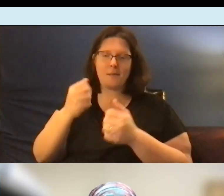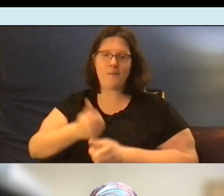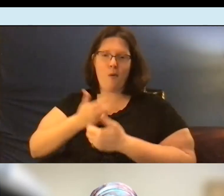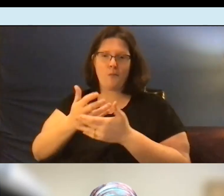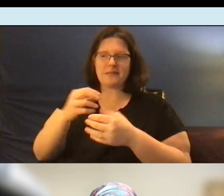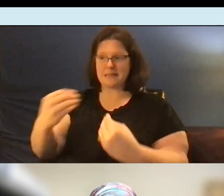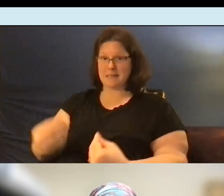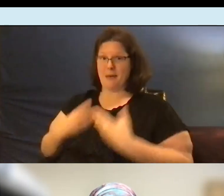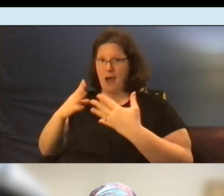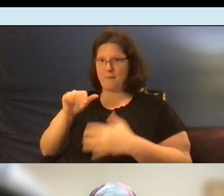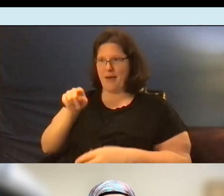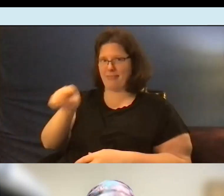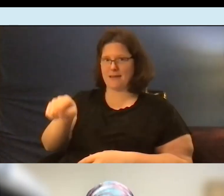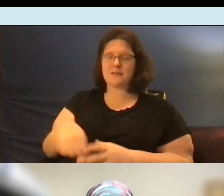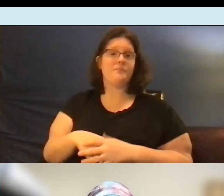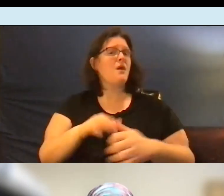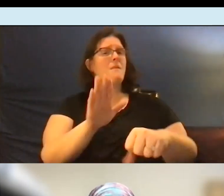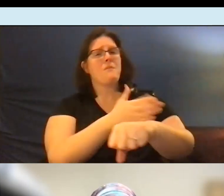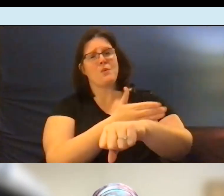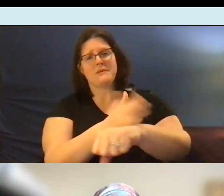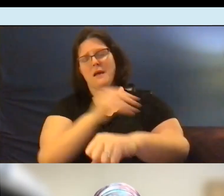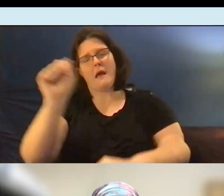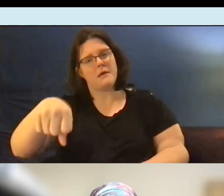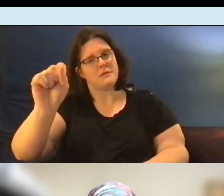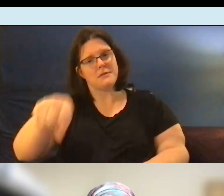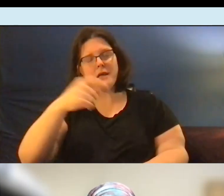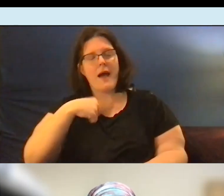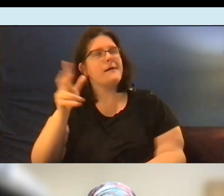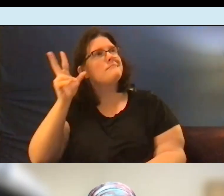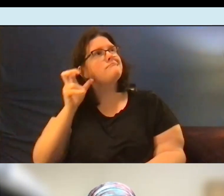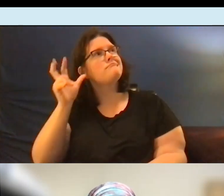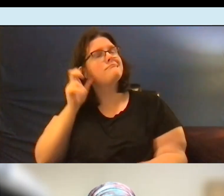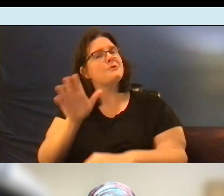and music definitely- music definitely, like sometimes I'll listen to a song and I will